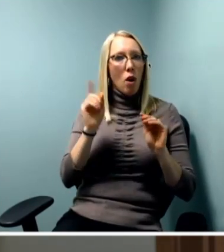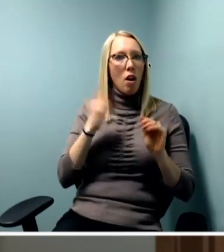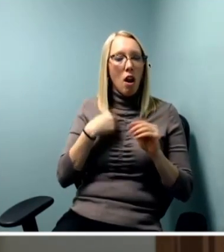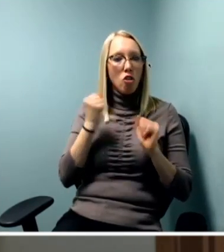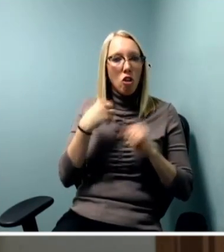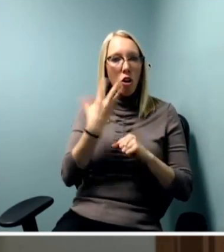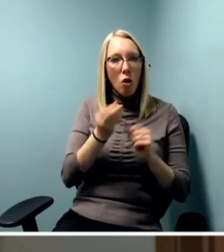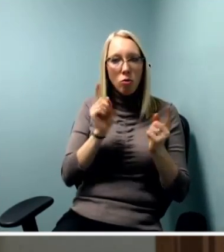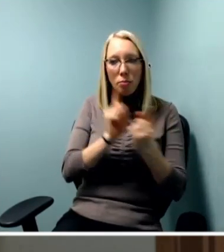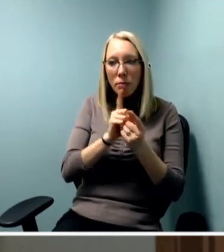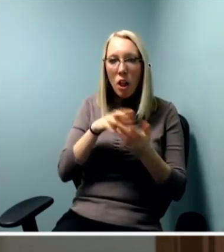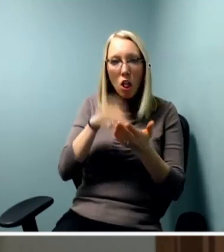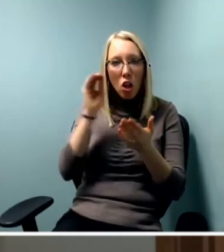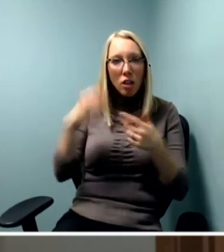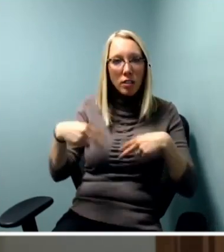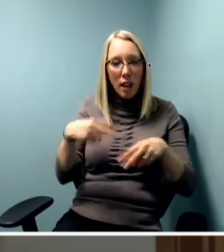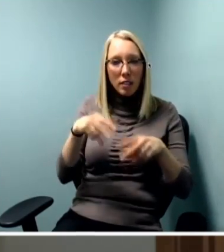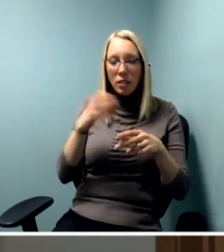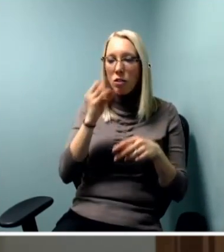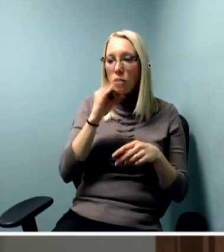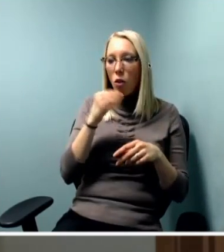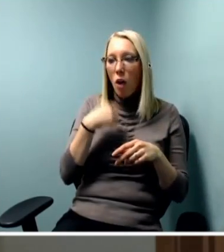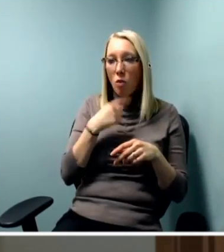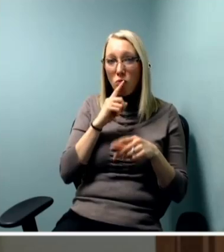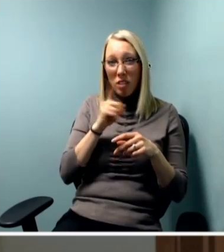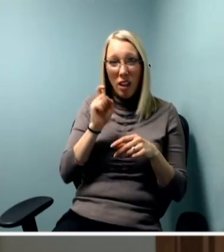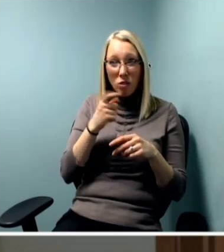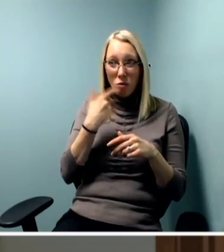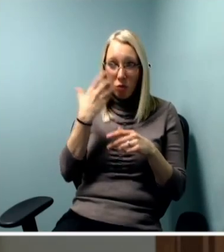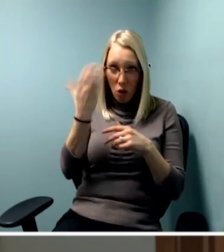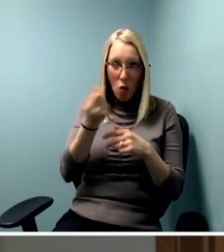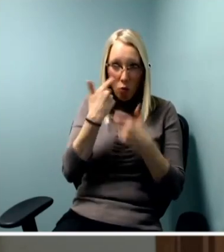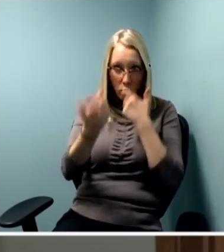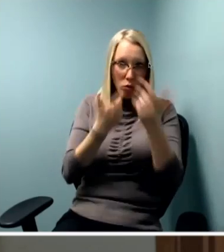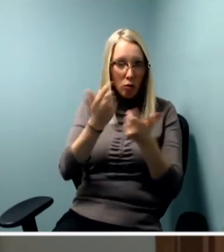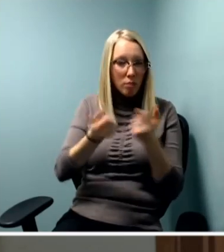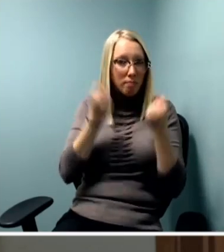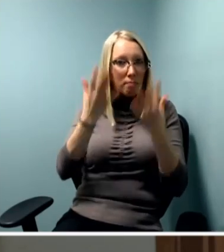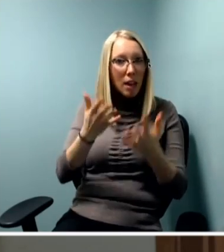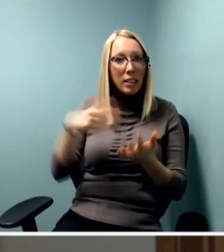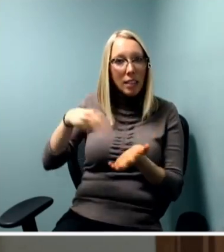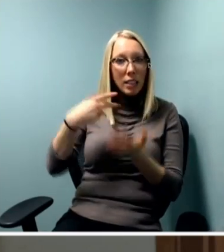every single damn dance performance I could. I read everything I could.